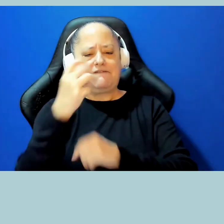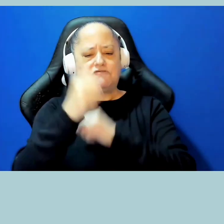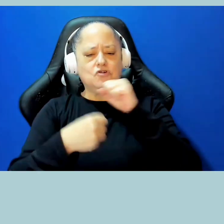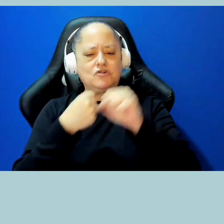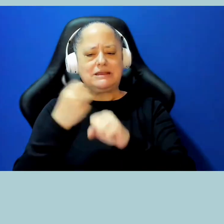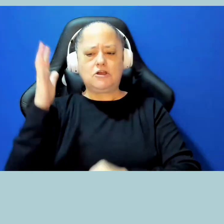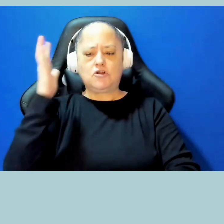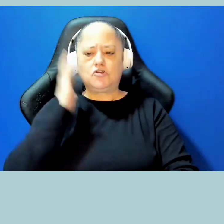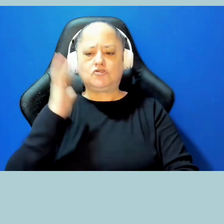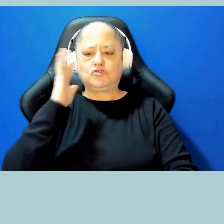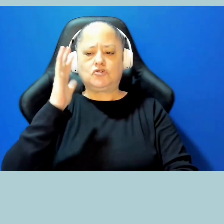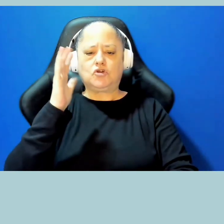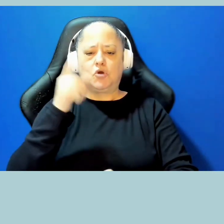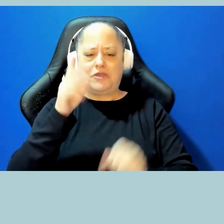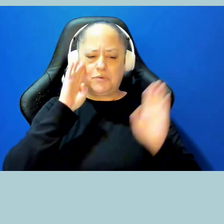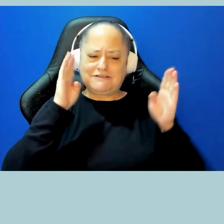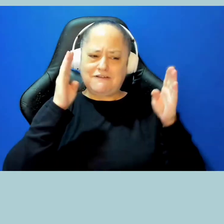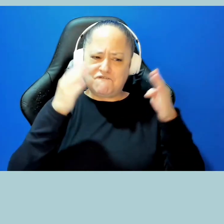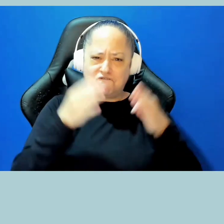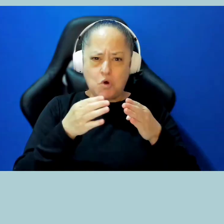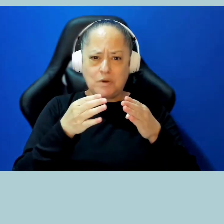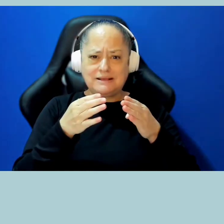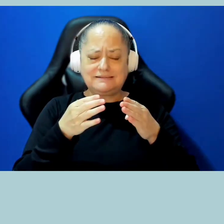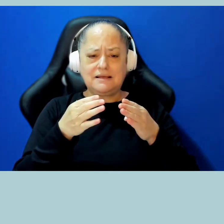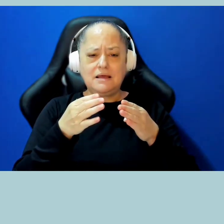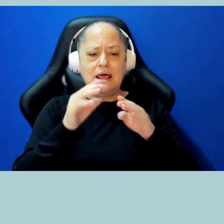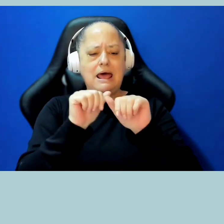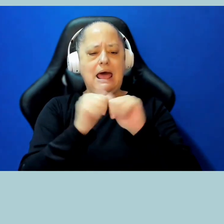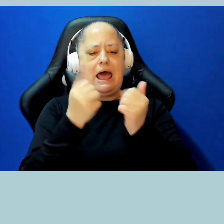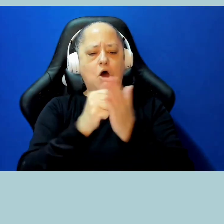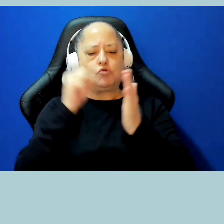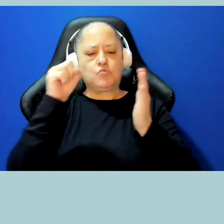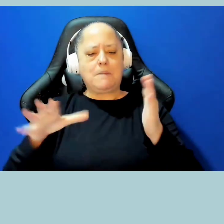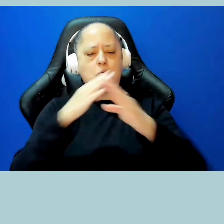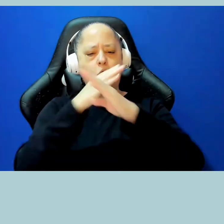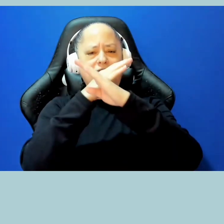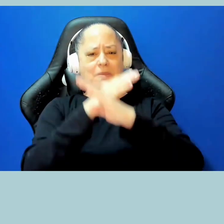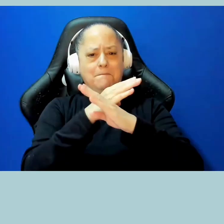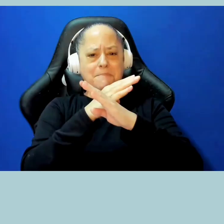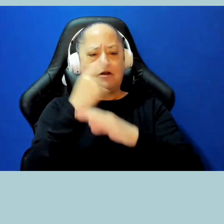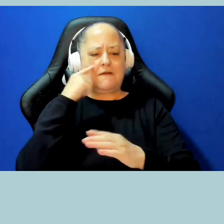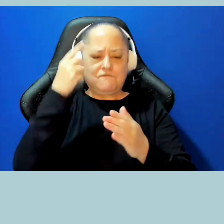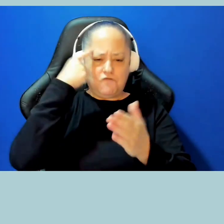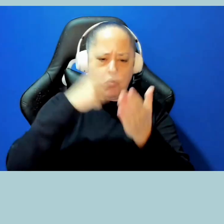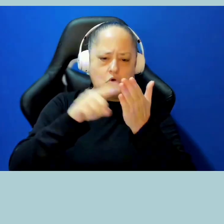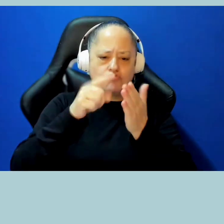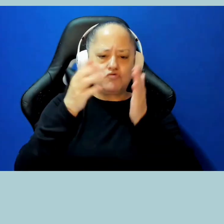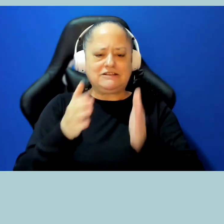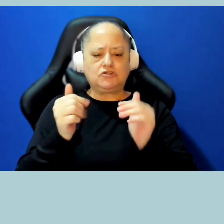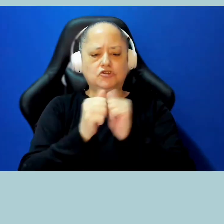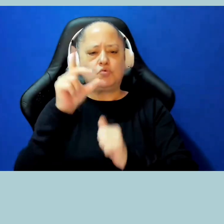a focus on how do we remove the barriers for researchers with disabilities? And that led to that